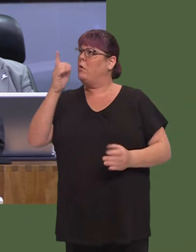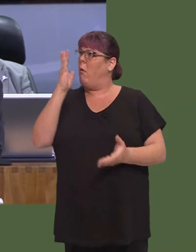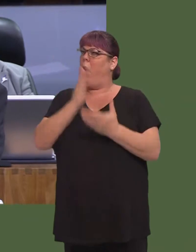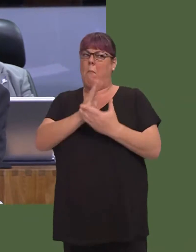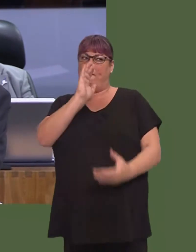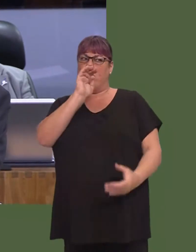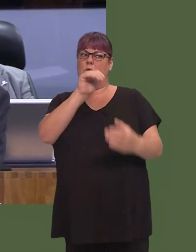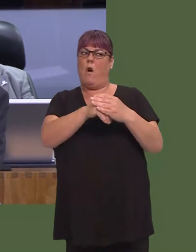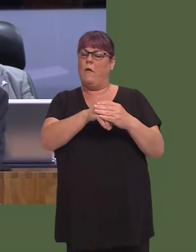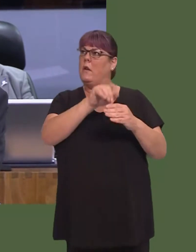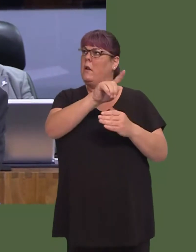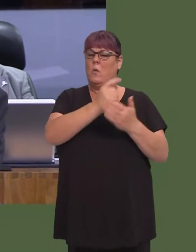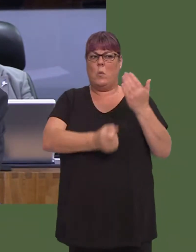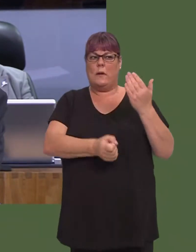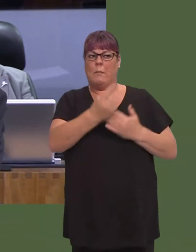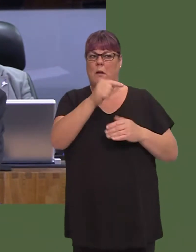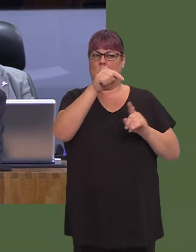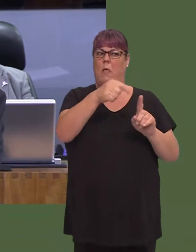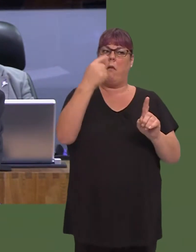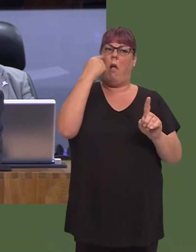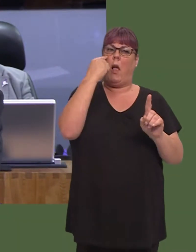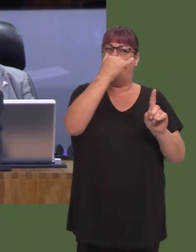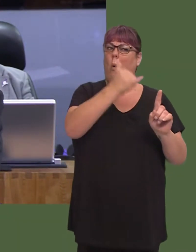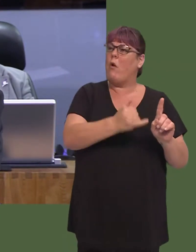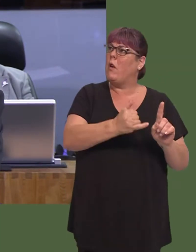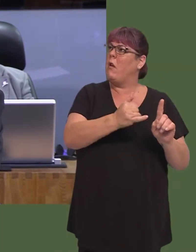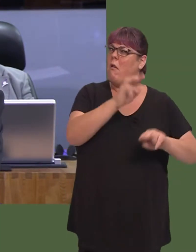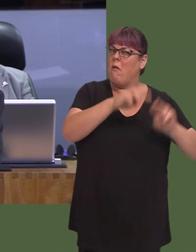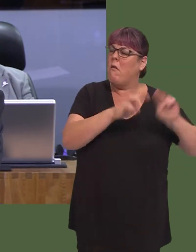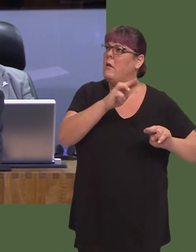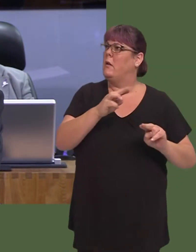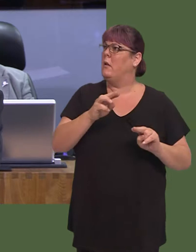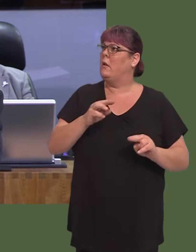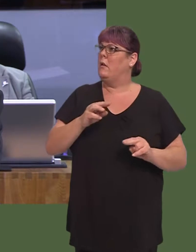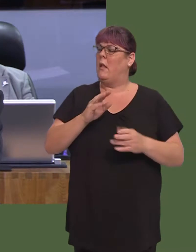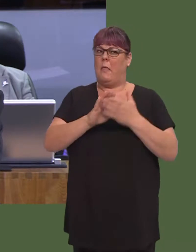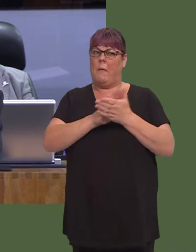that's what she's saying we should be doing, we are doing it and we will take forward our